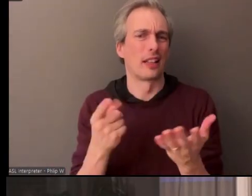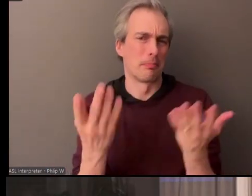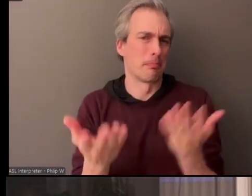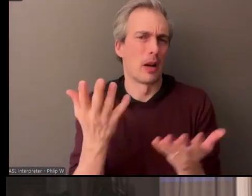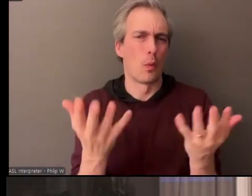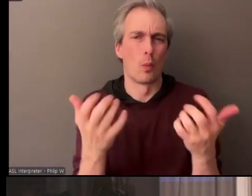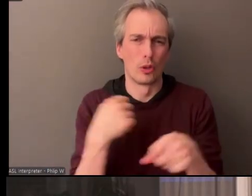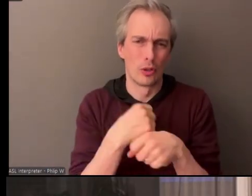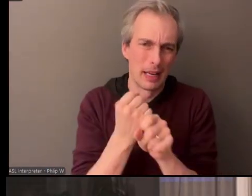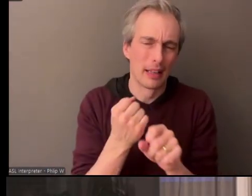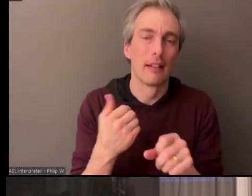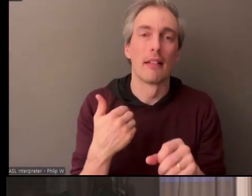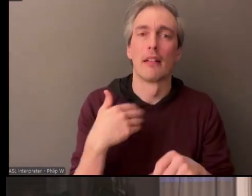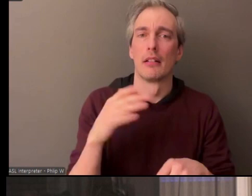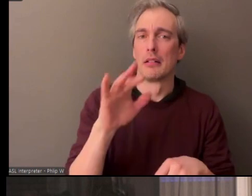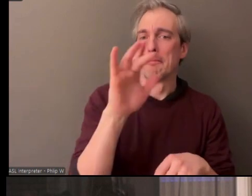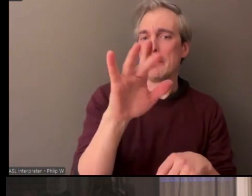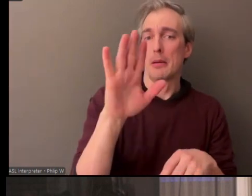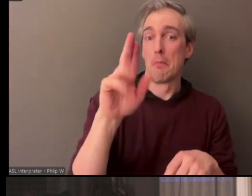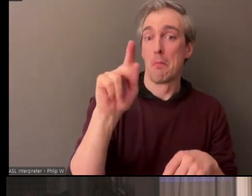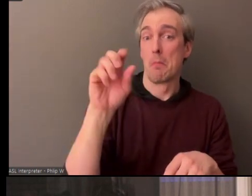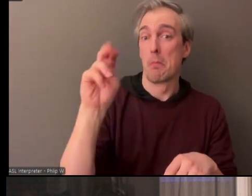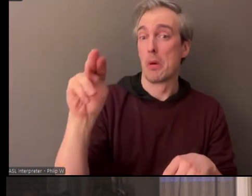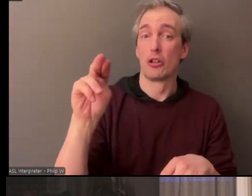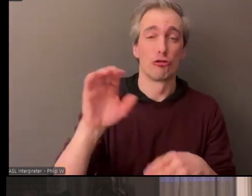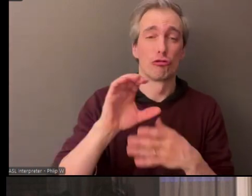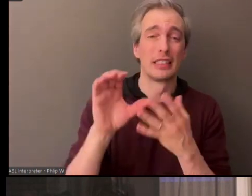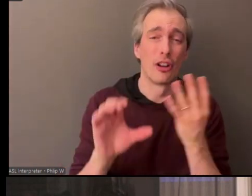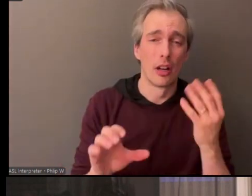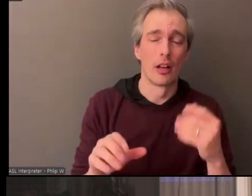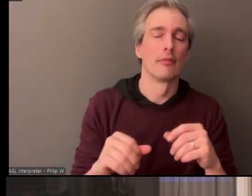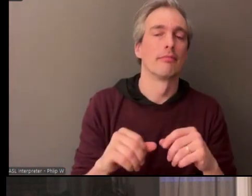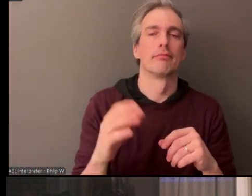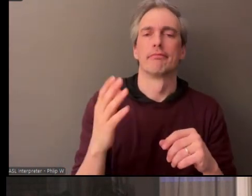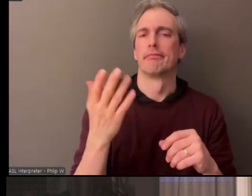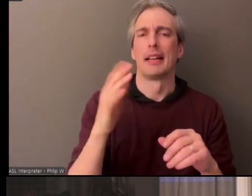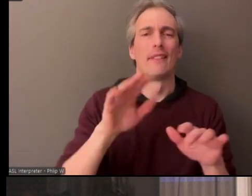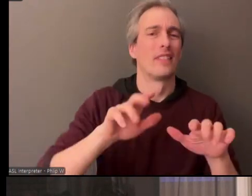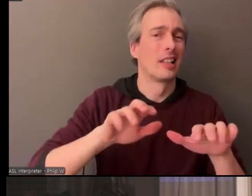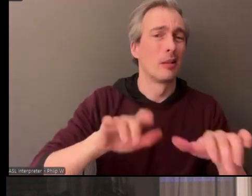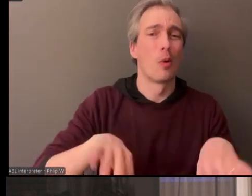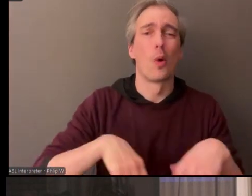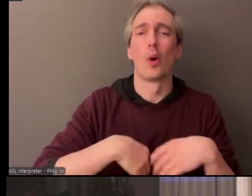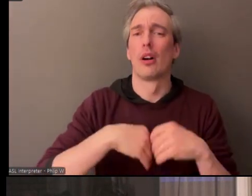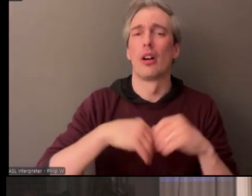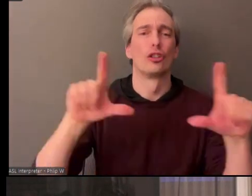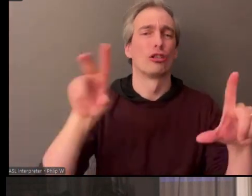Here's everything. So... Keyboard, screen reader, mobile screen reader, device settings. I can copy this.